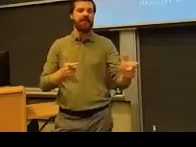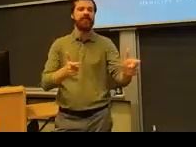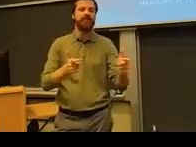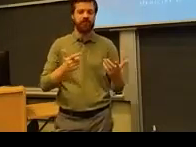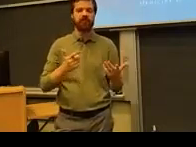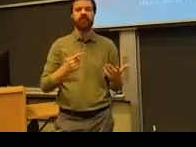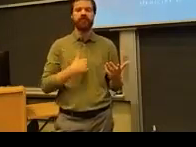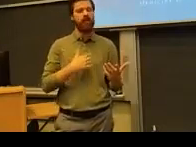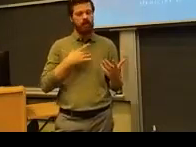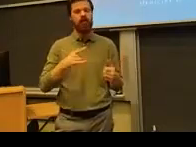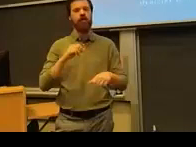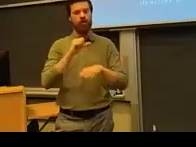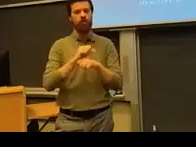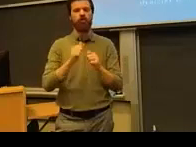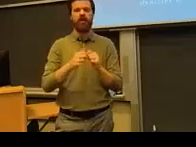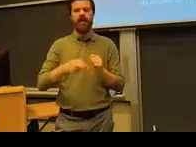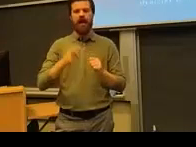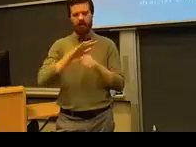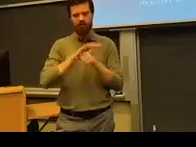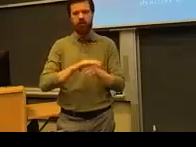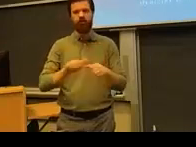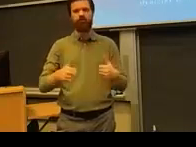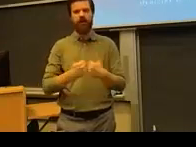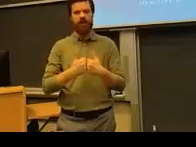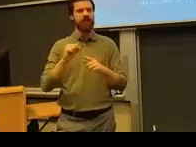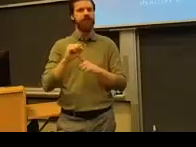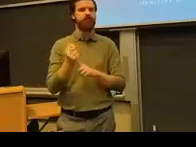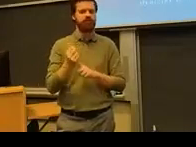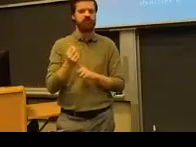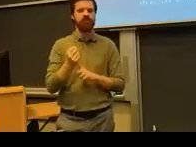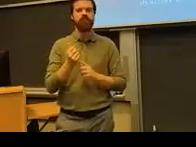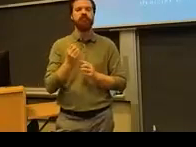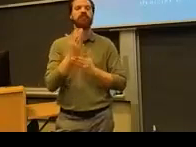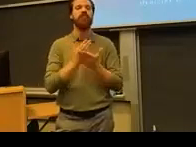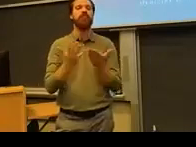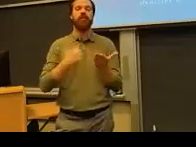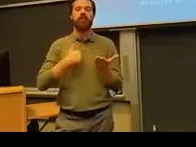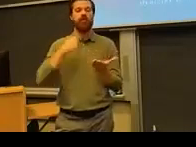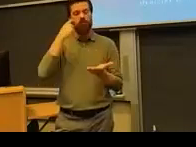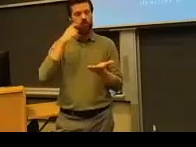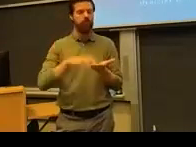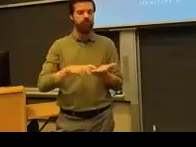I like working in high stress and challenging situations so some things I've noticed um some